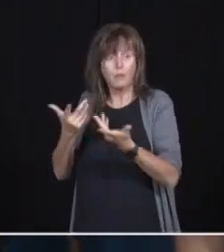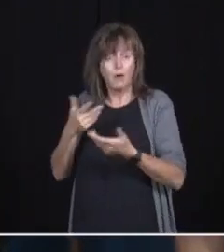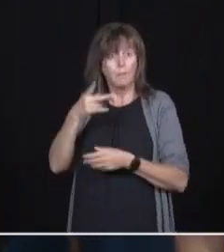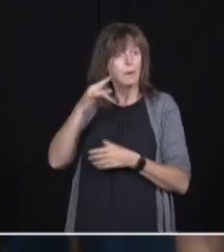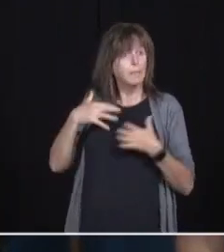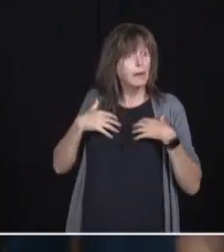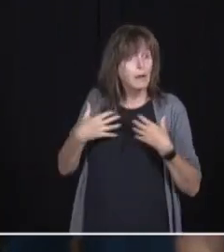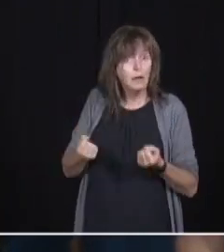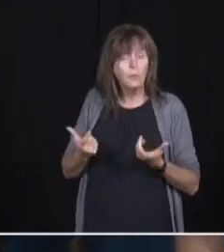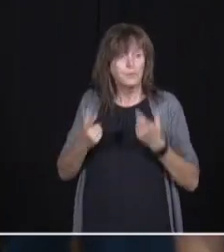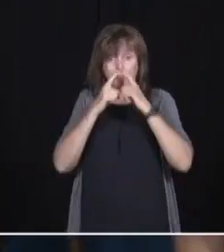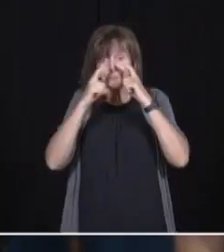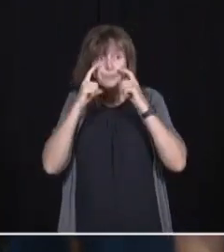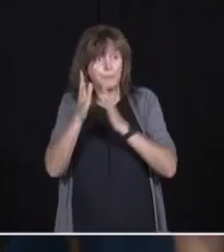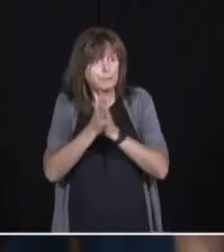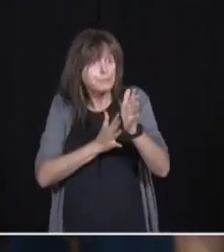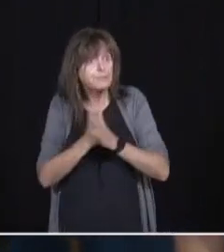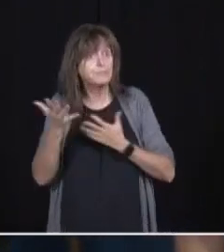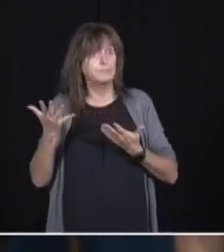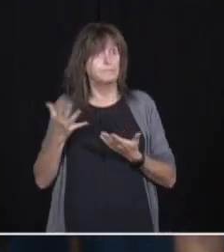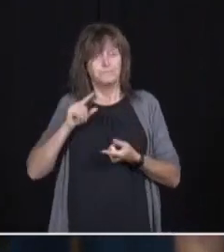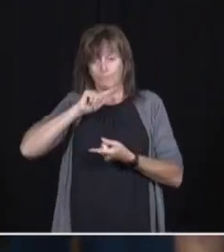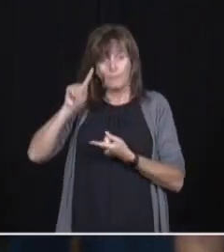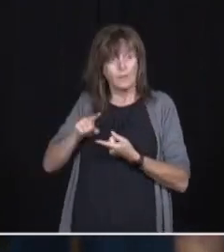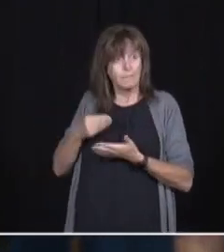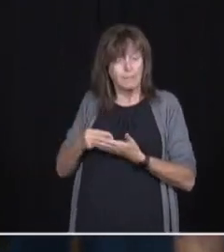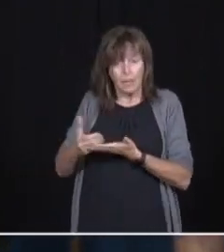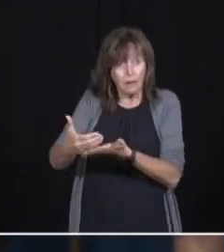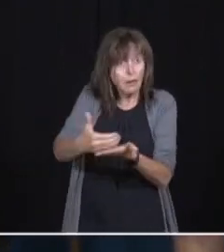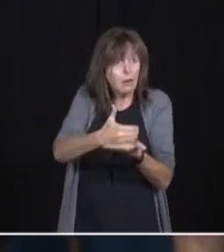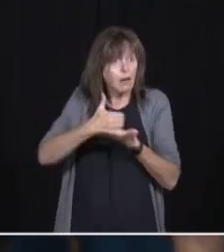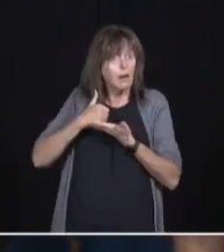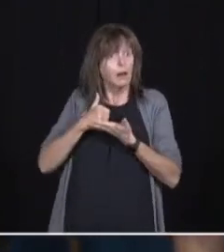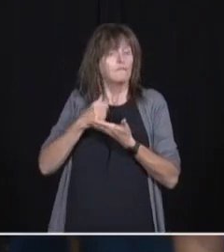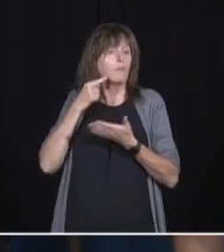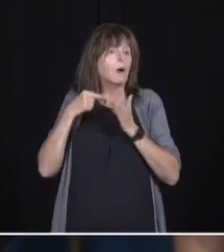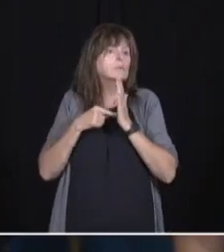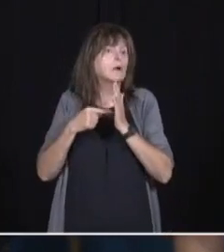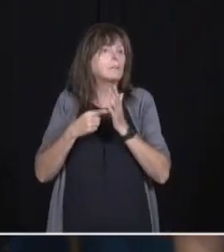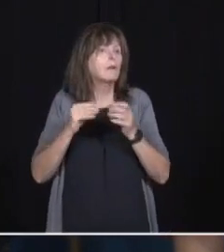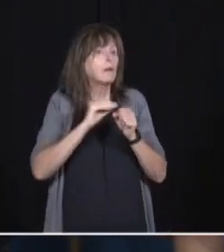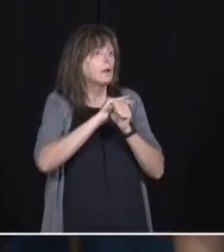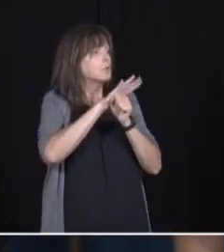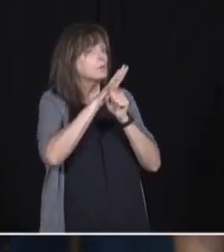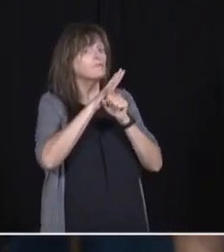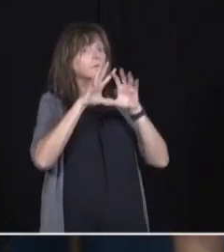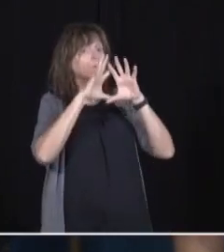More expenses including public health and vital protective equipment. In lower